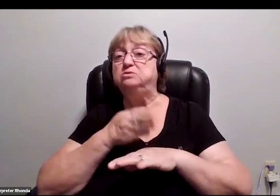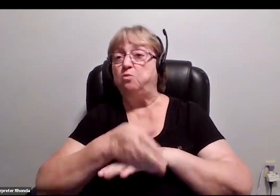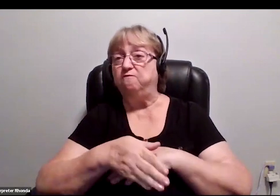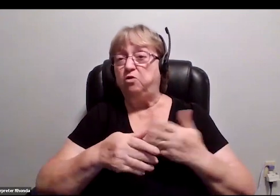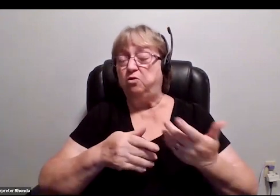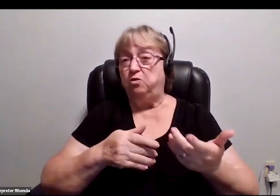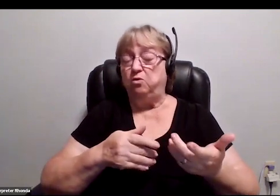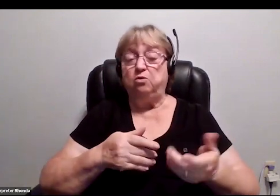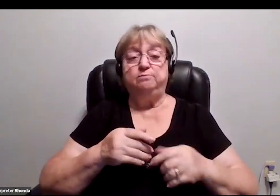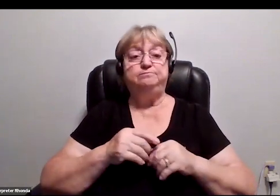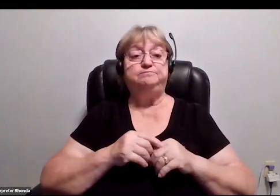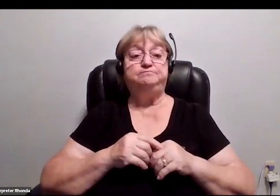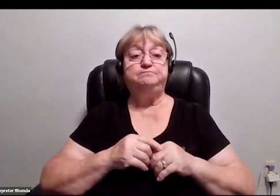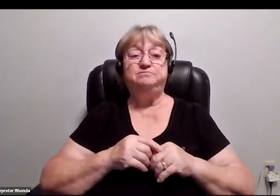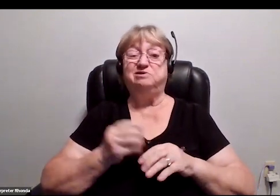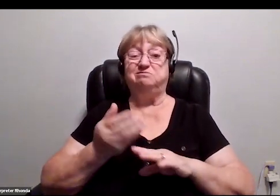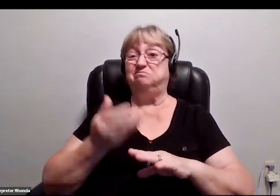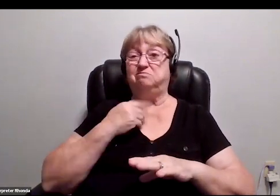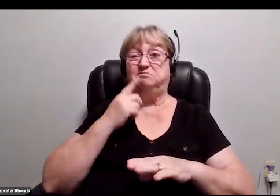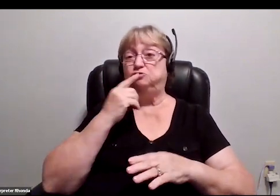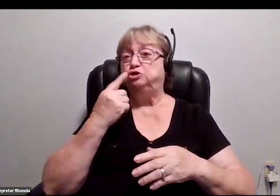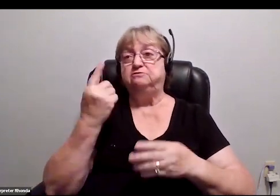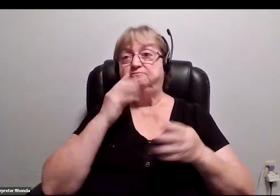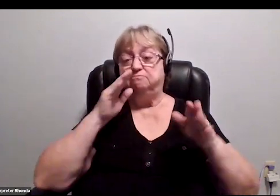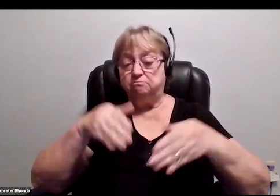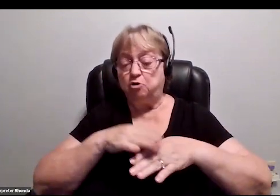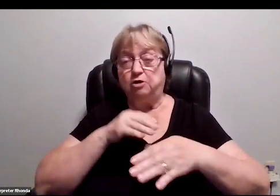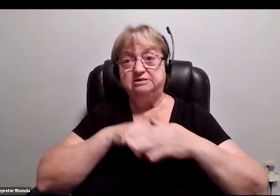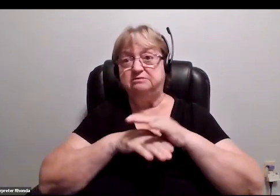Beforehand, we were just focusing on accessibility for lab equipment